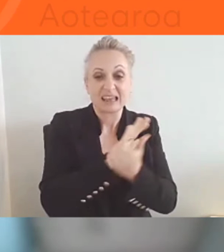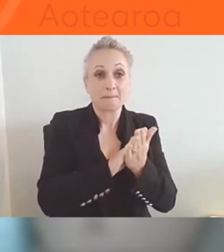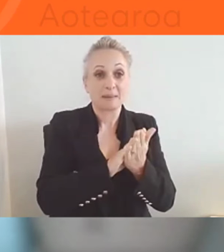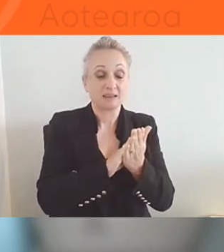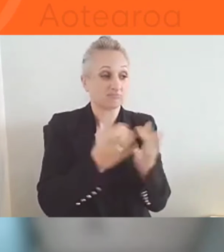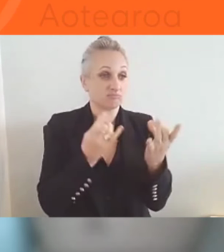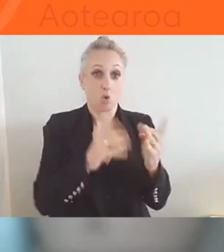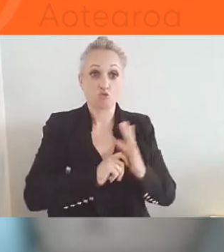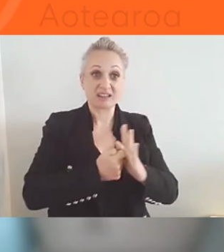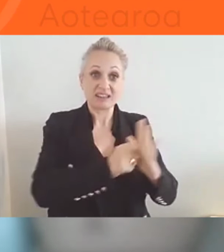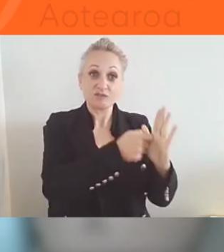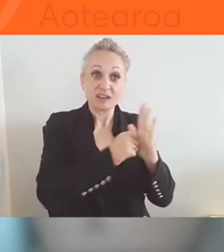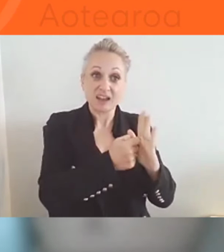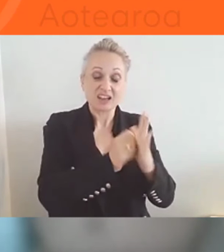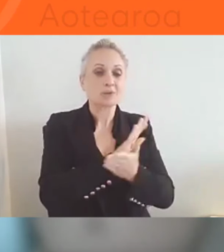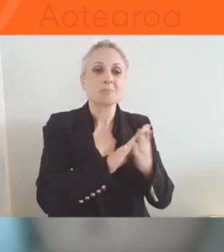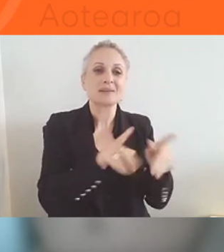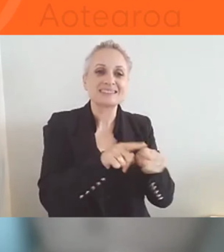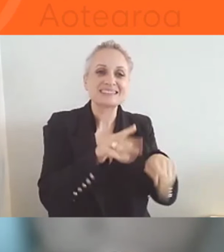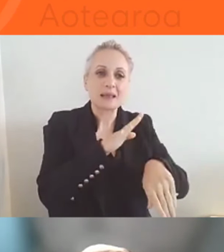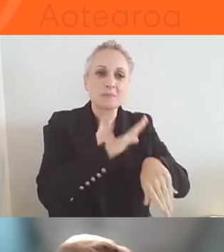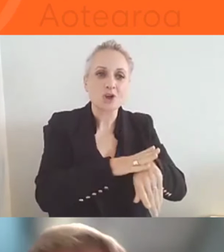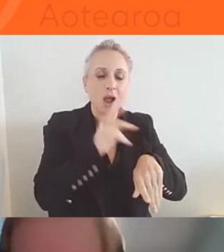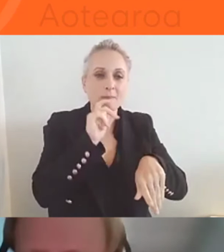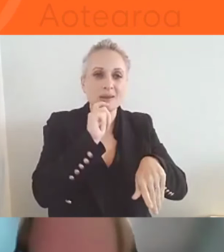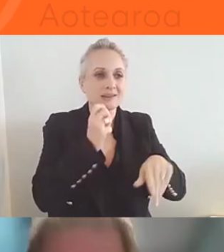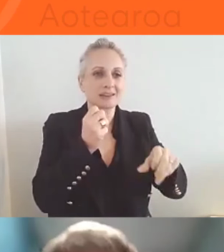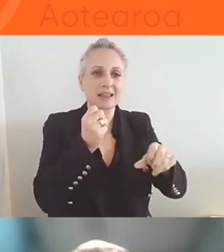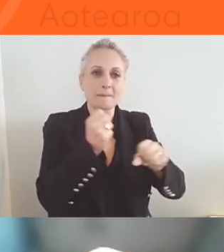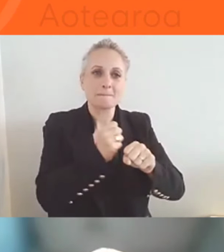adaptation can happen at the same time, thereby the cost is a little